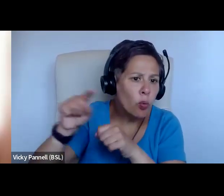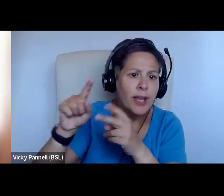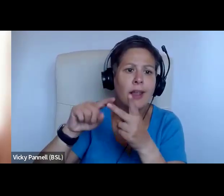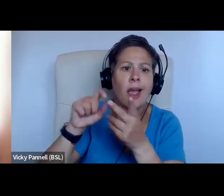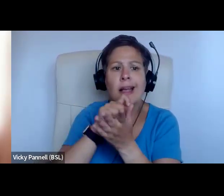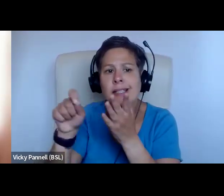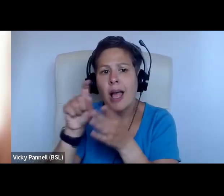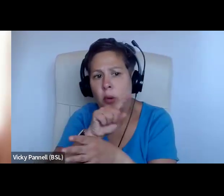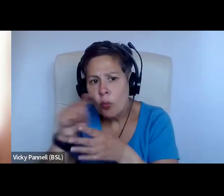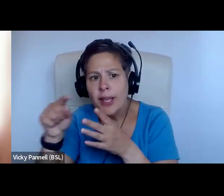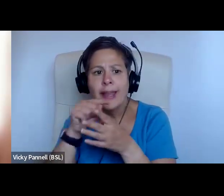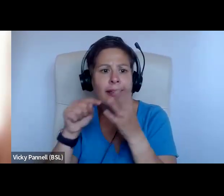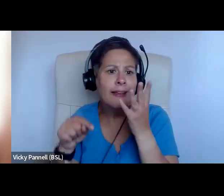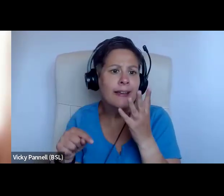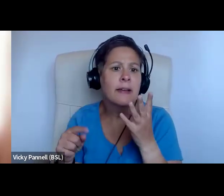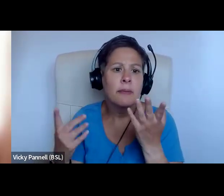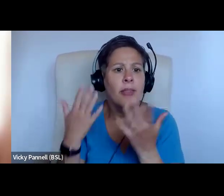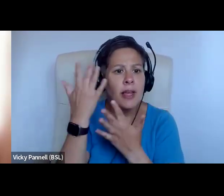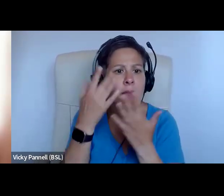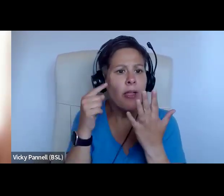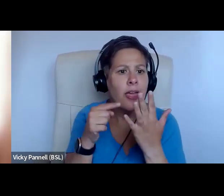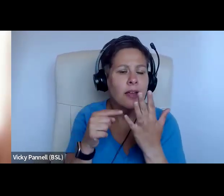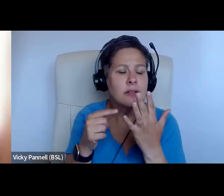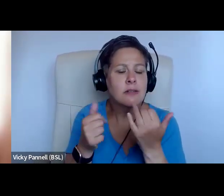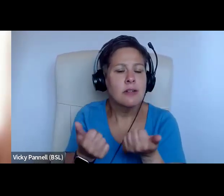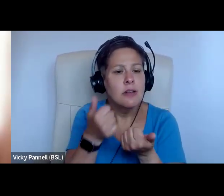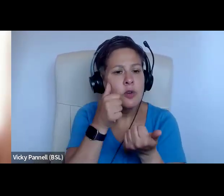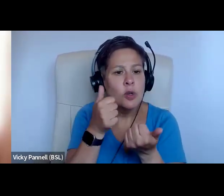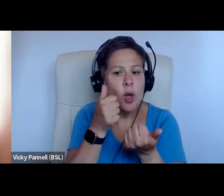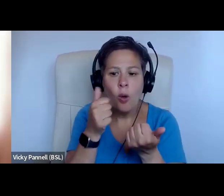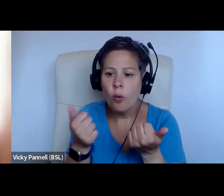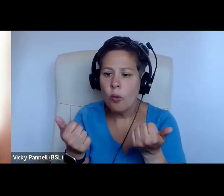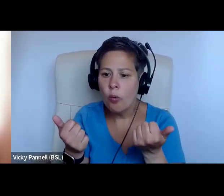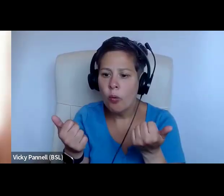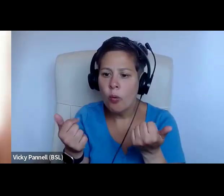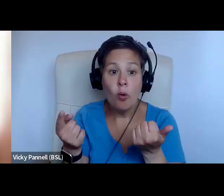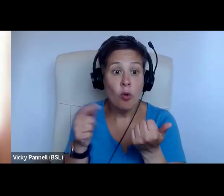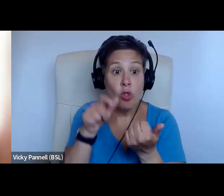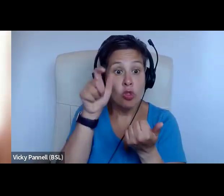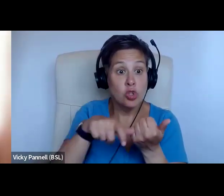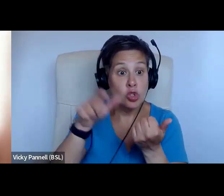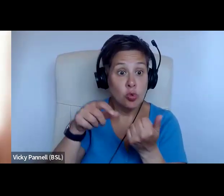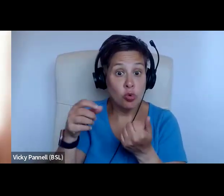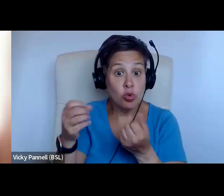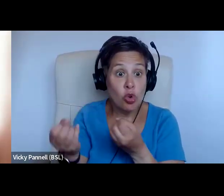and remunerate people for all of their efforts, time, energy, ideas, and attention.